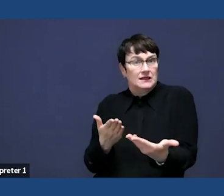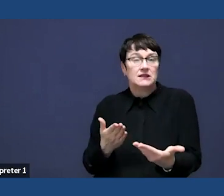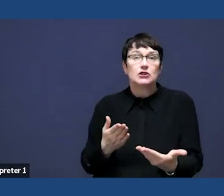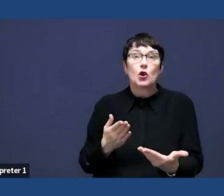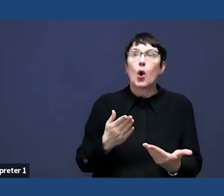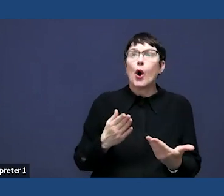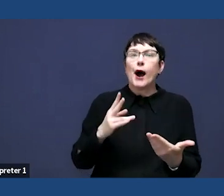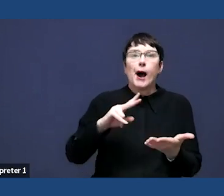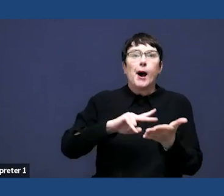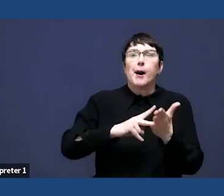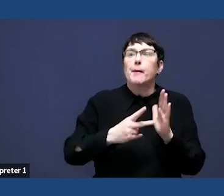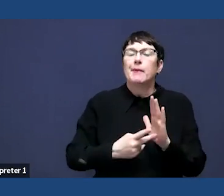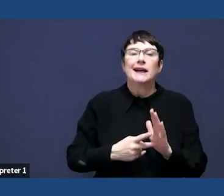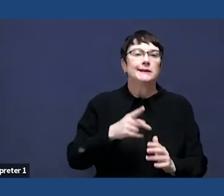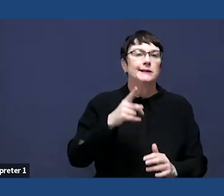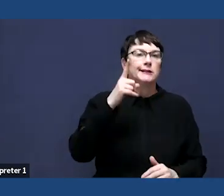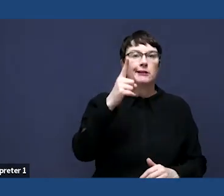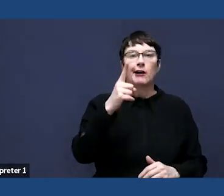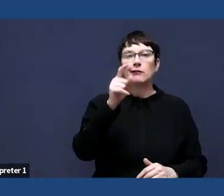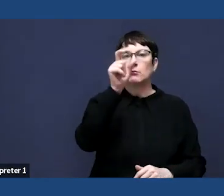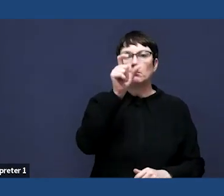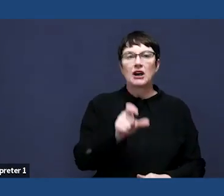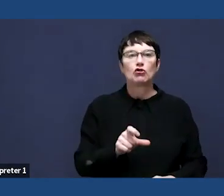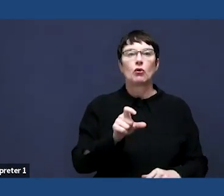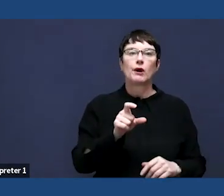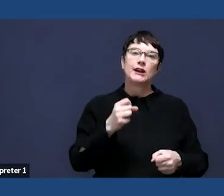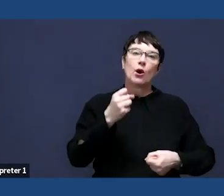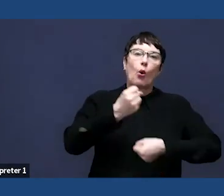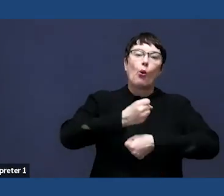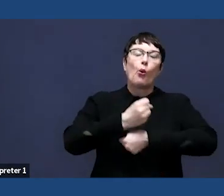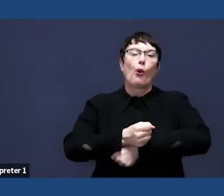That might mean clinical specialty access.